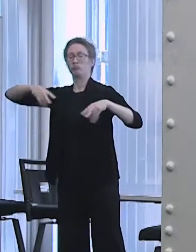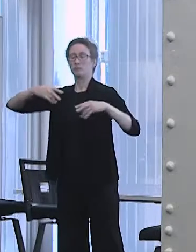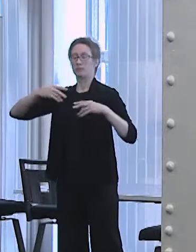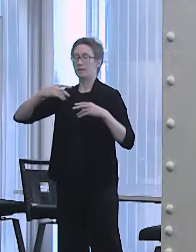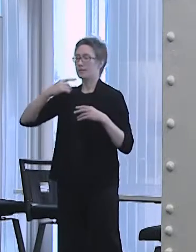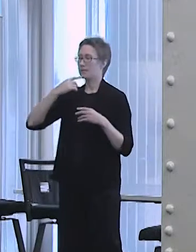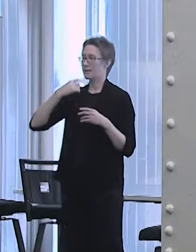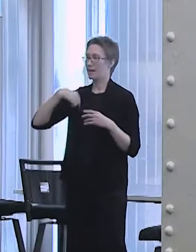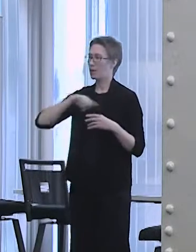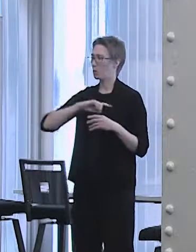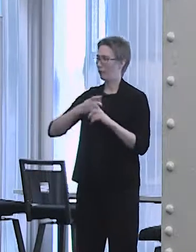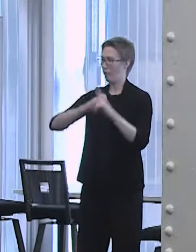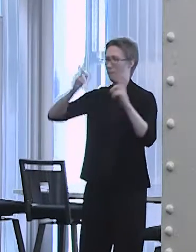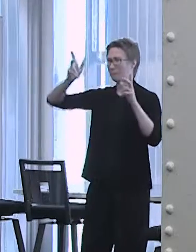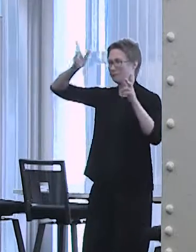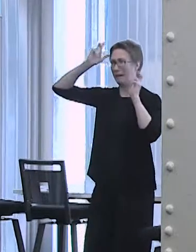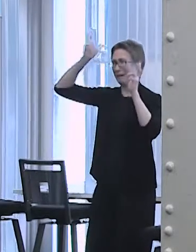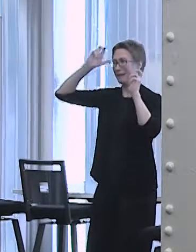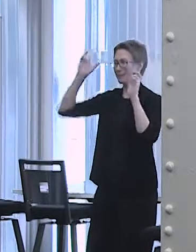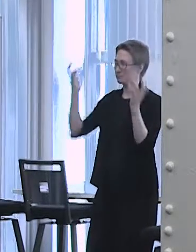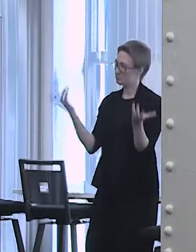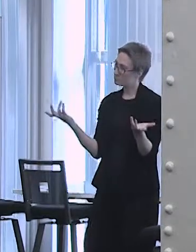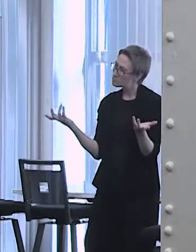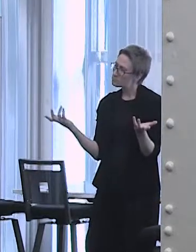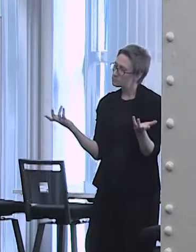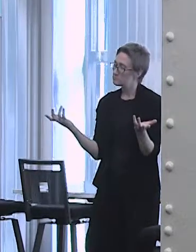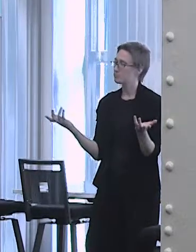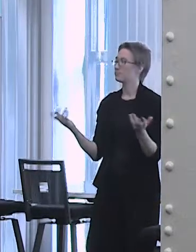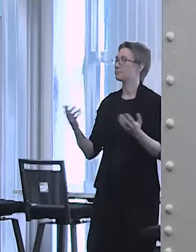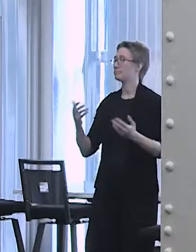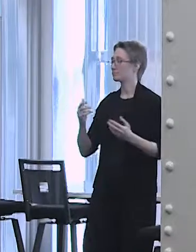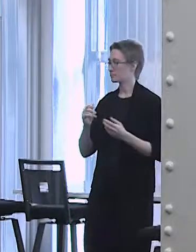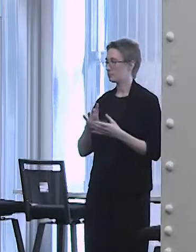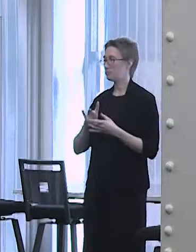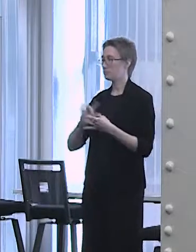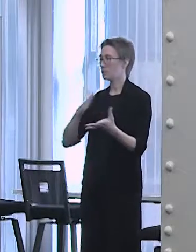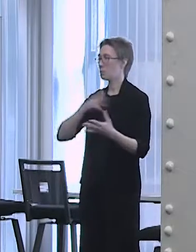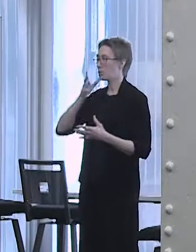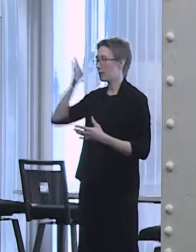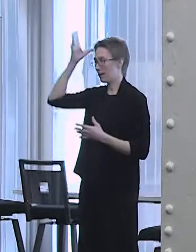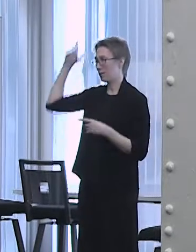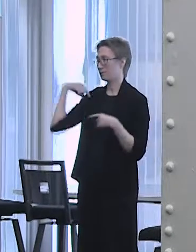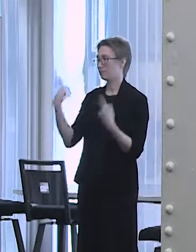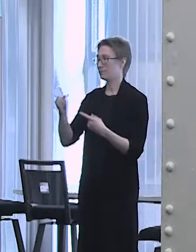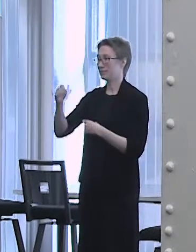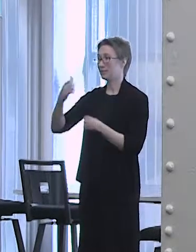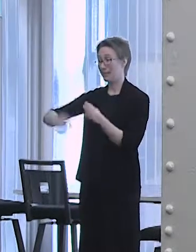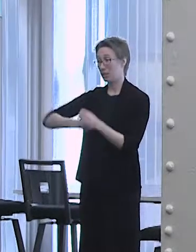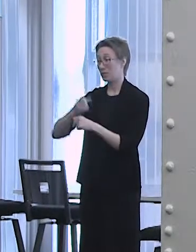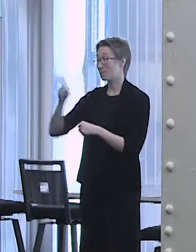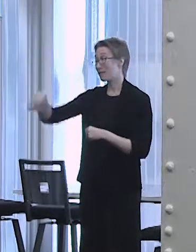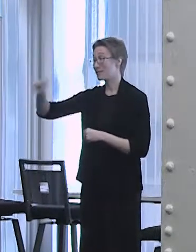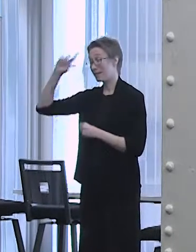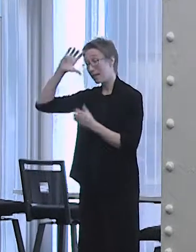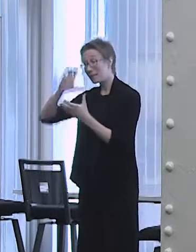conservative, Republican parents for 10 years, because they believe that my gender identity was lies from Satan.